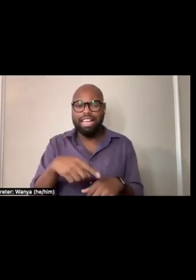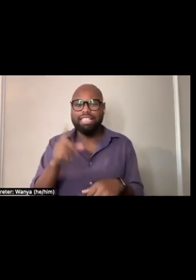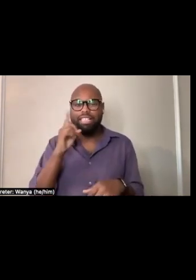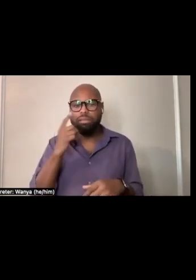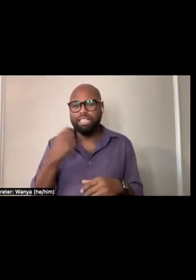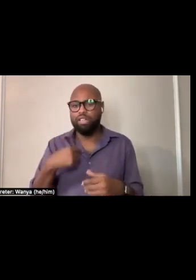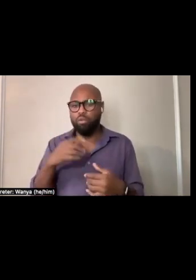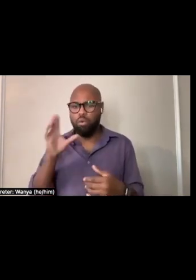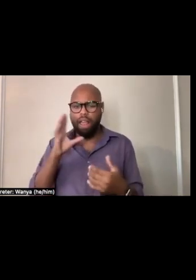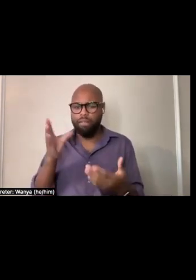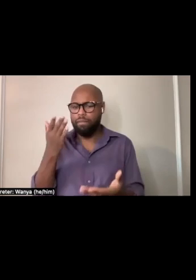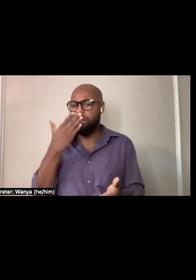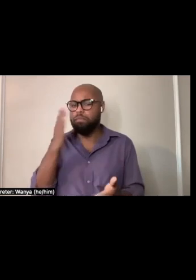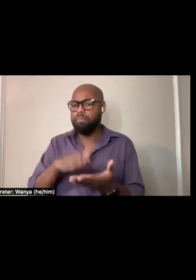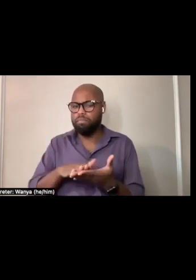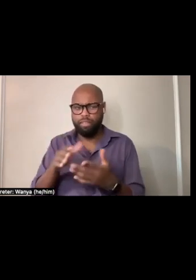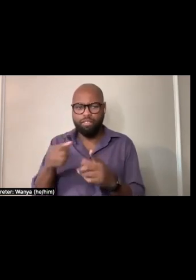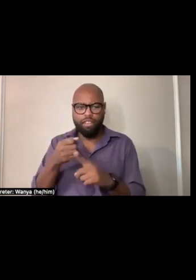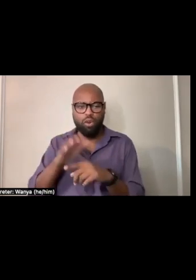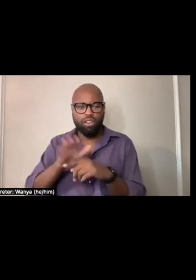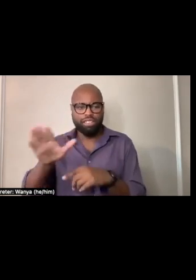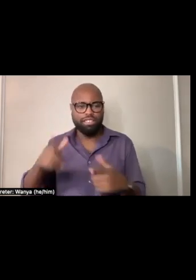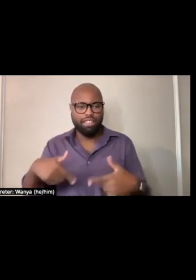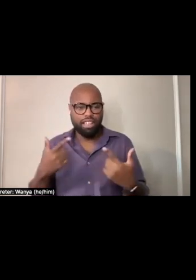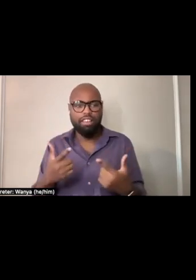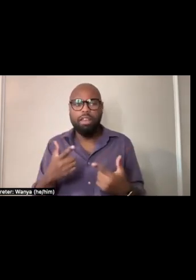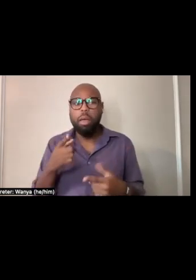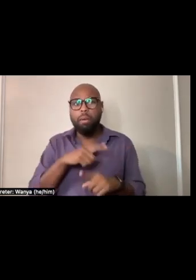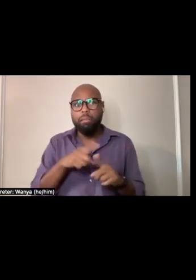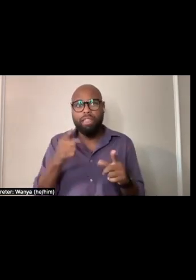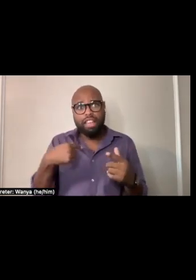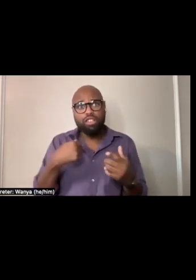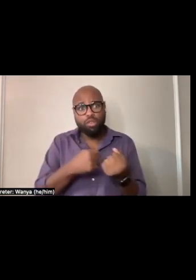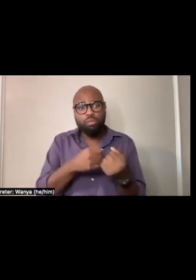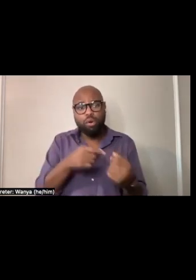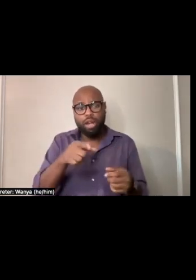So they supported him. By providing stable housing